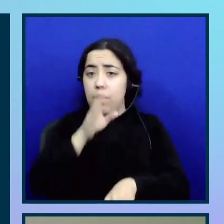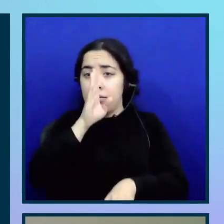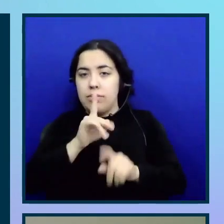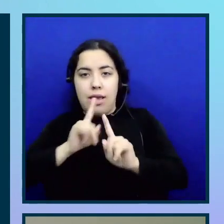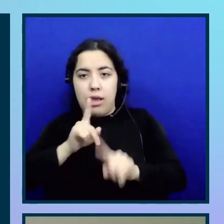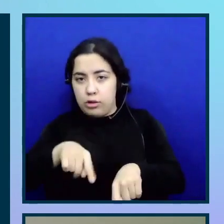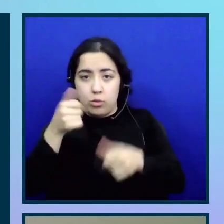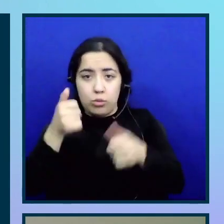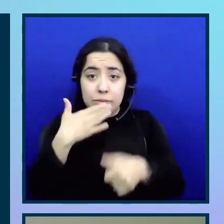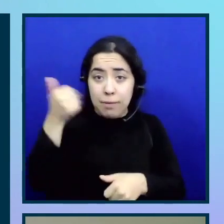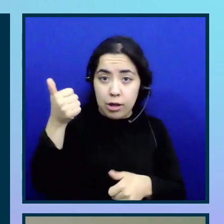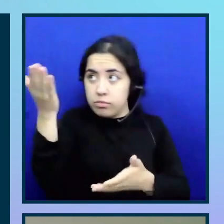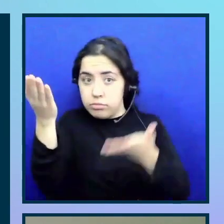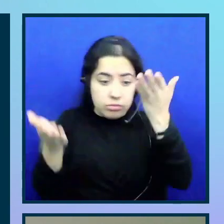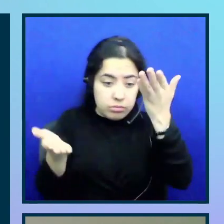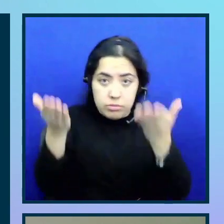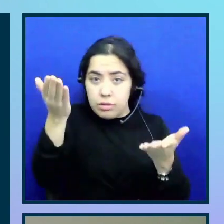I'm just saying the that's context that I'm considering